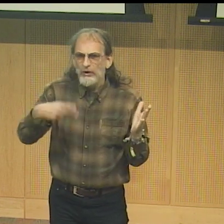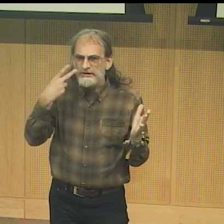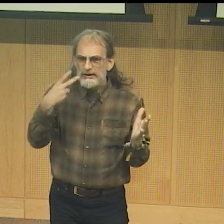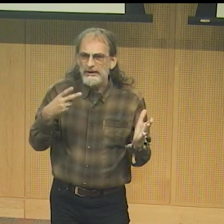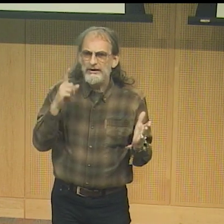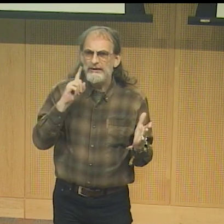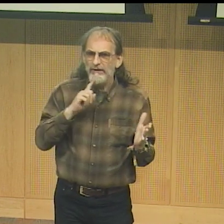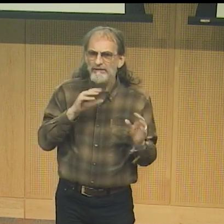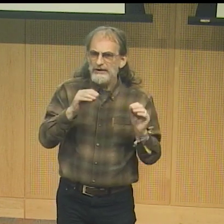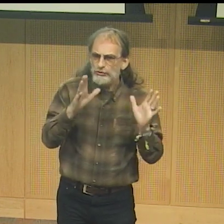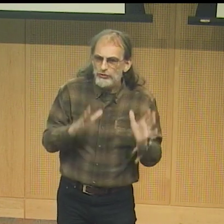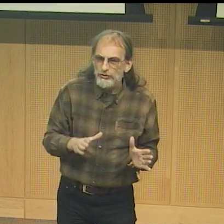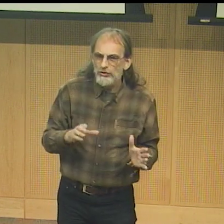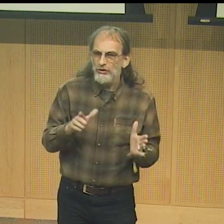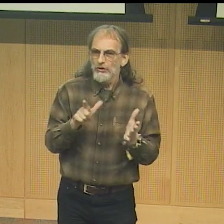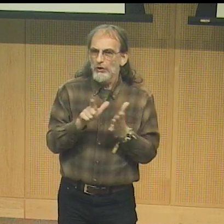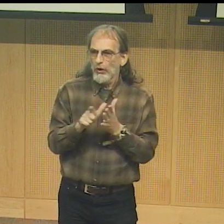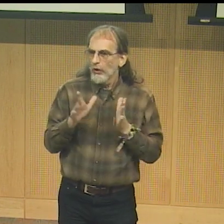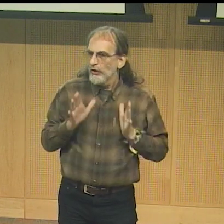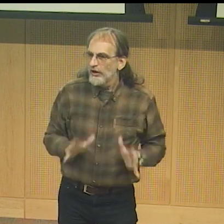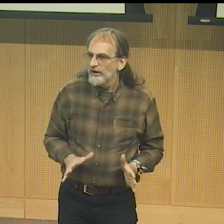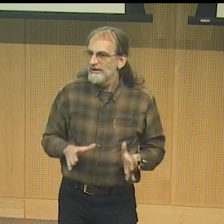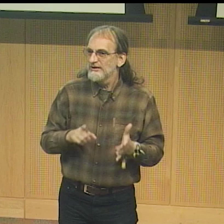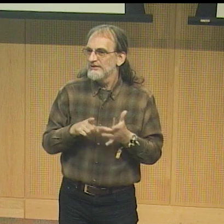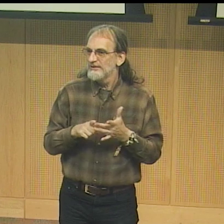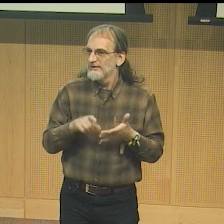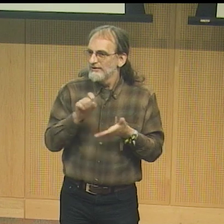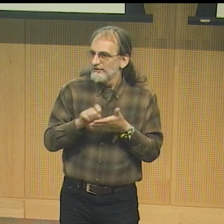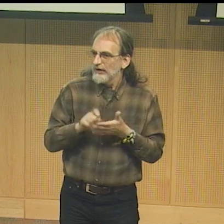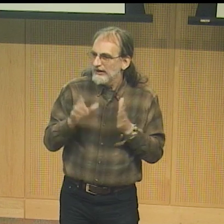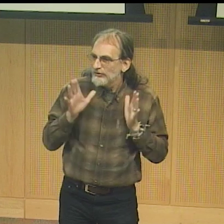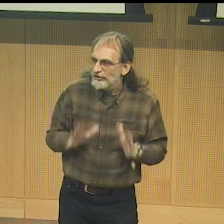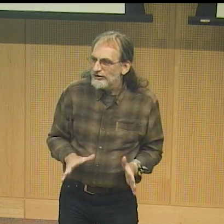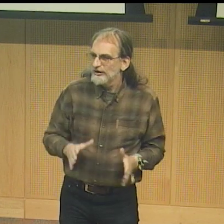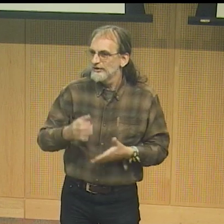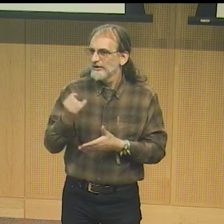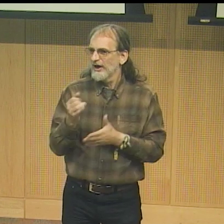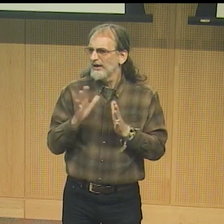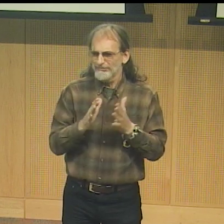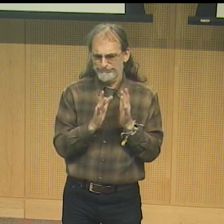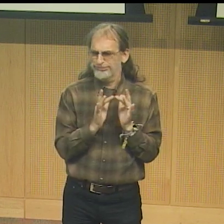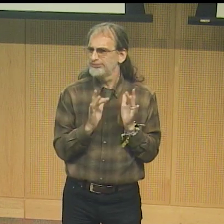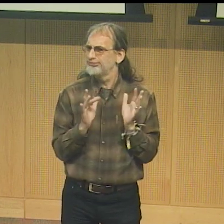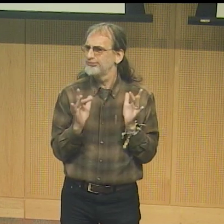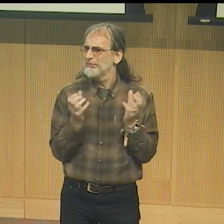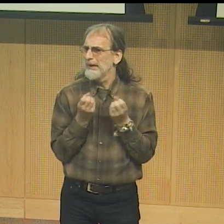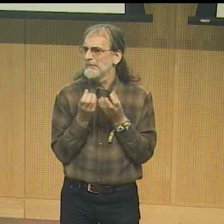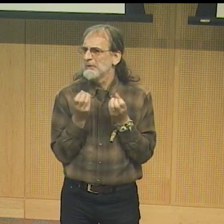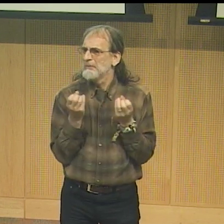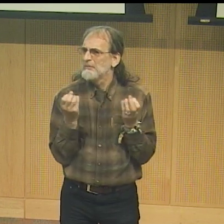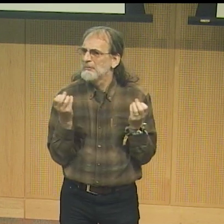If you read the literature and the history, you will know that before oralism spread, we had Deaf actors, educators,